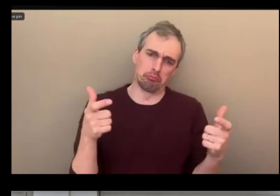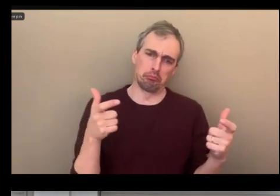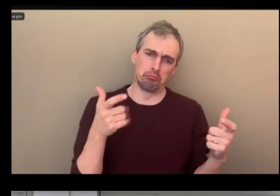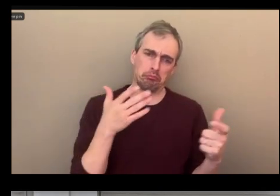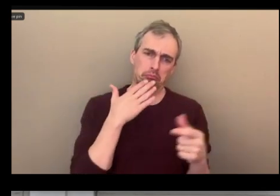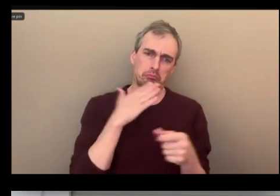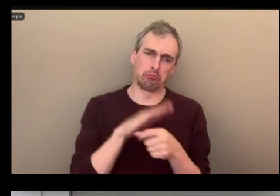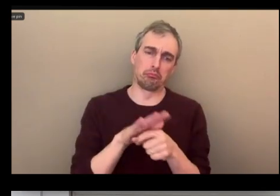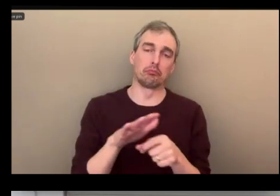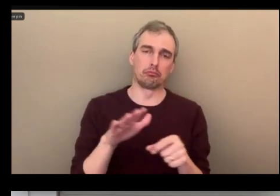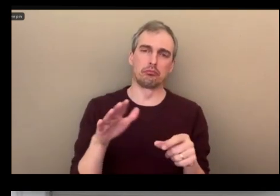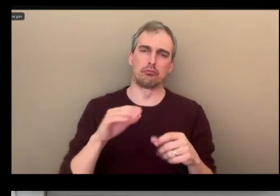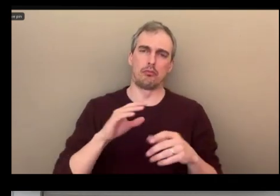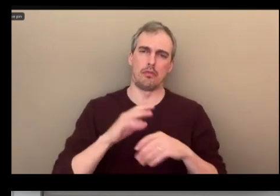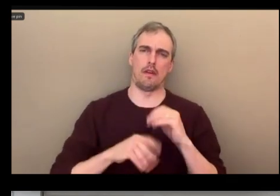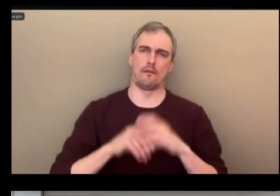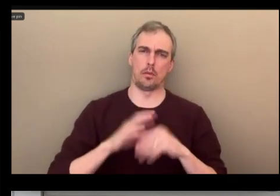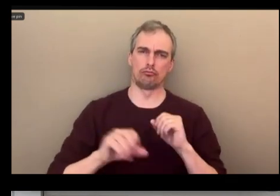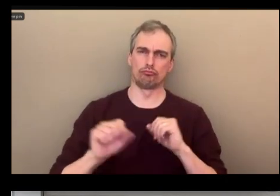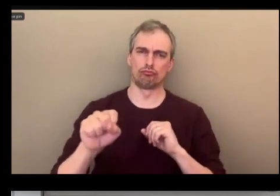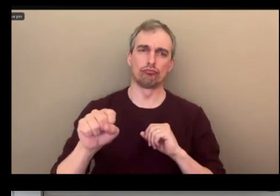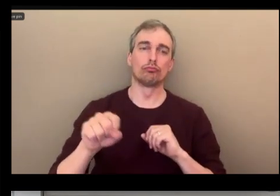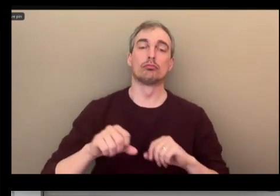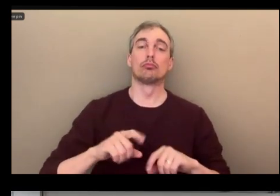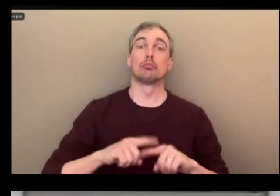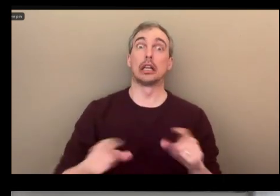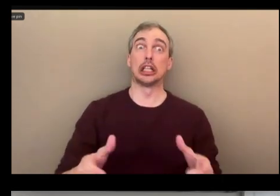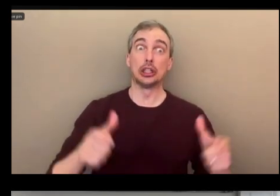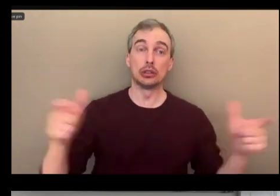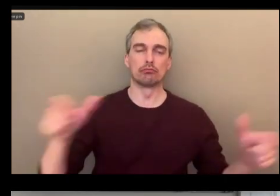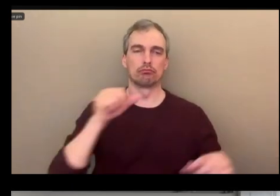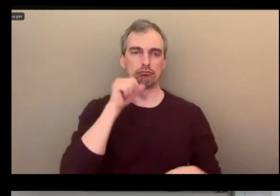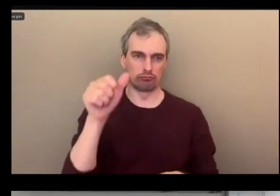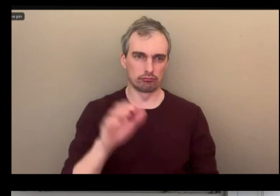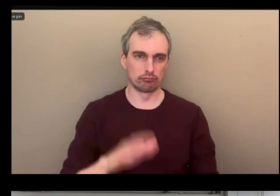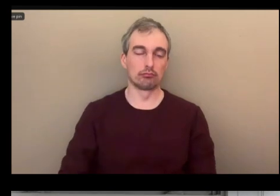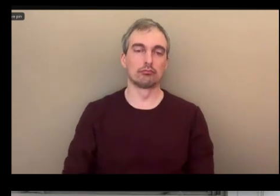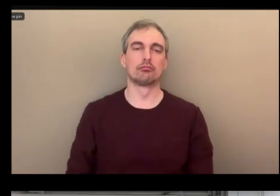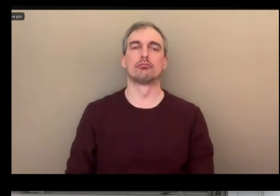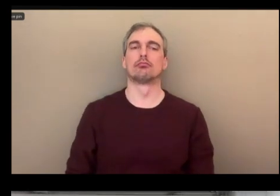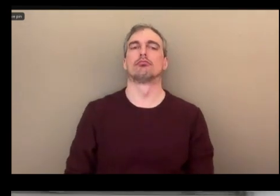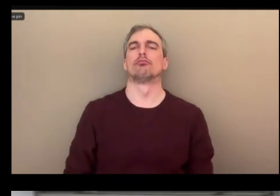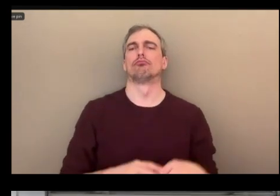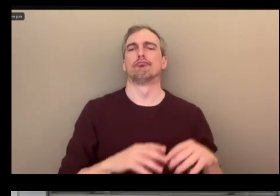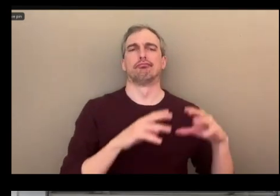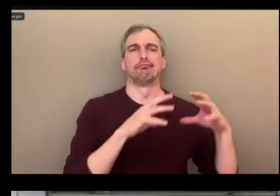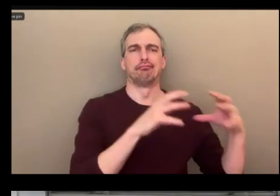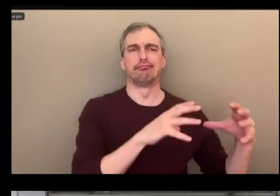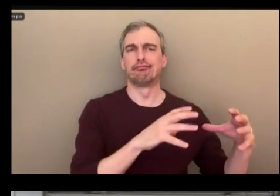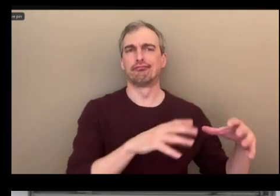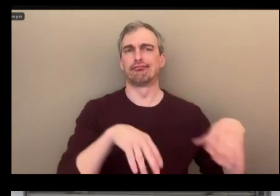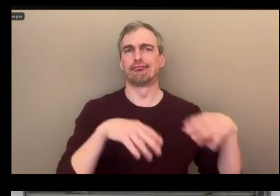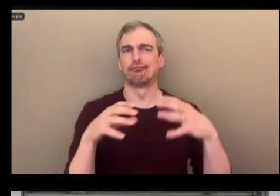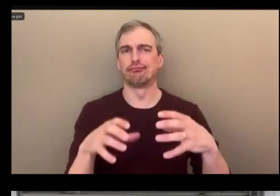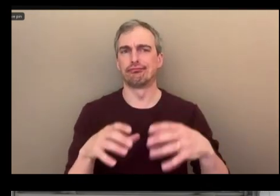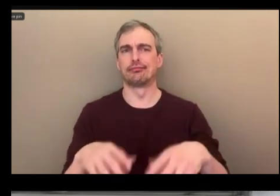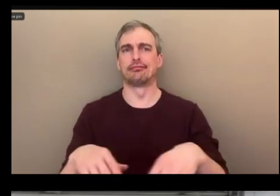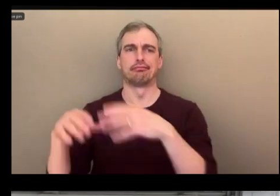So when you first walk in to our lab, and I'll show some pictures in the next couple slides, we have what we call the home area.